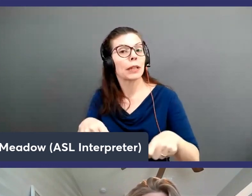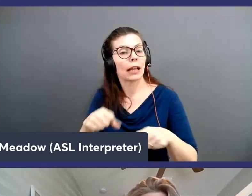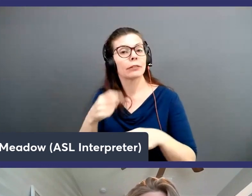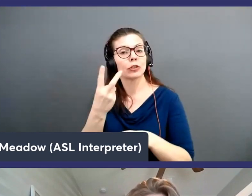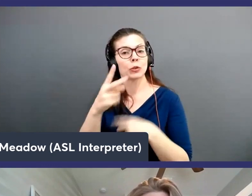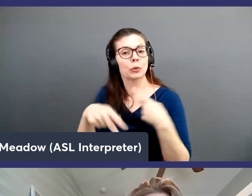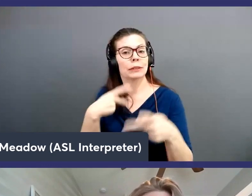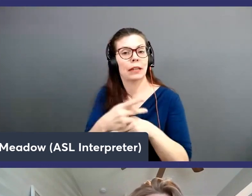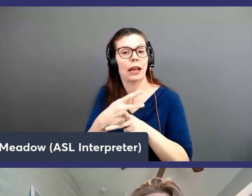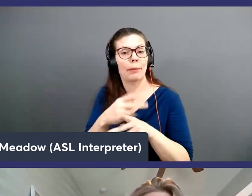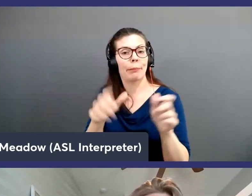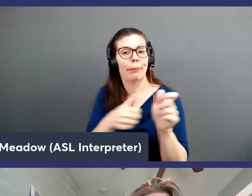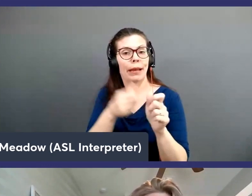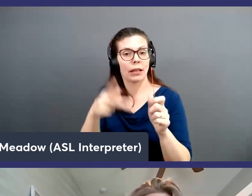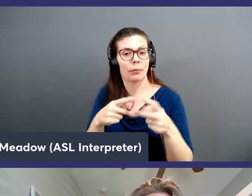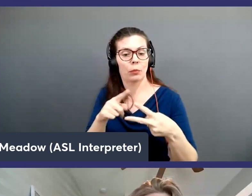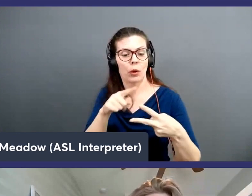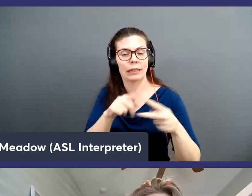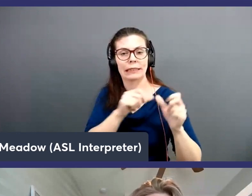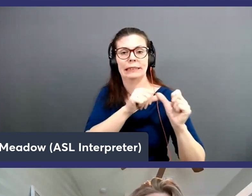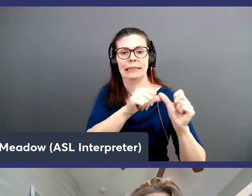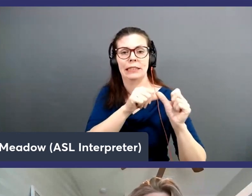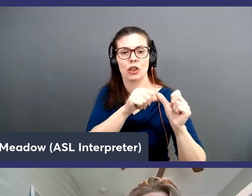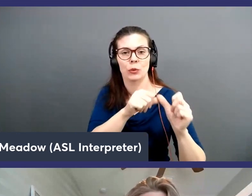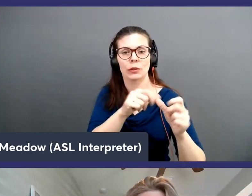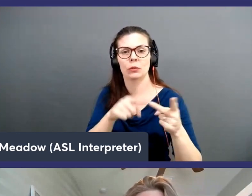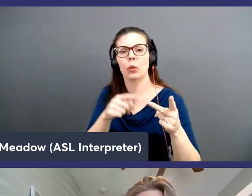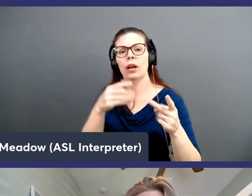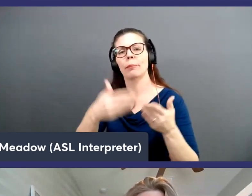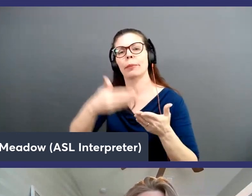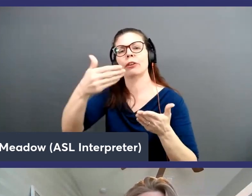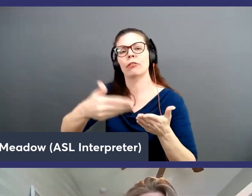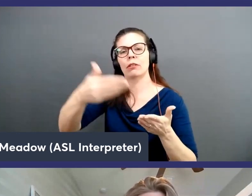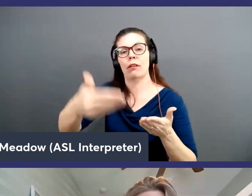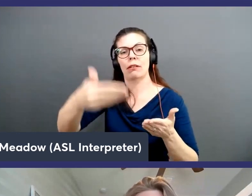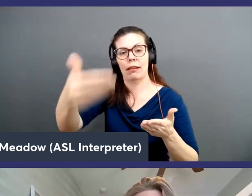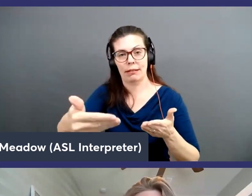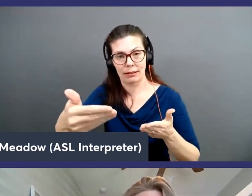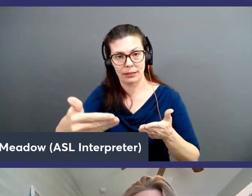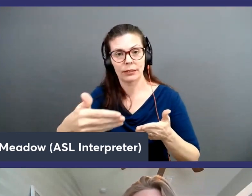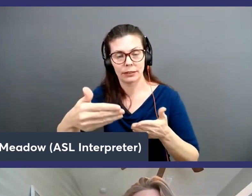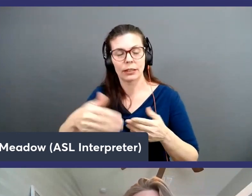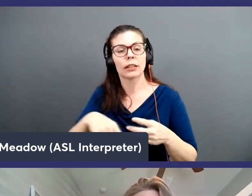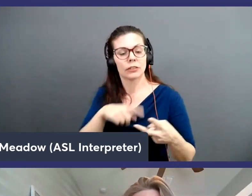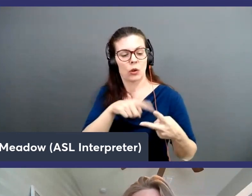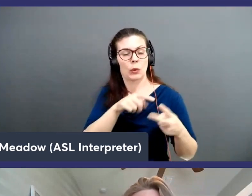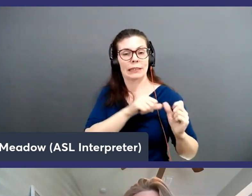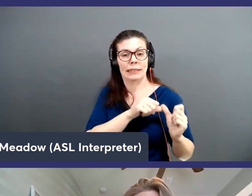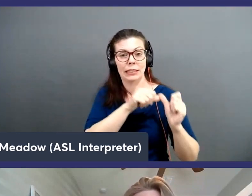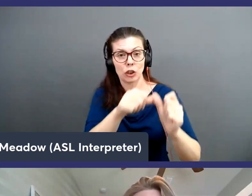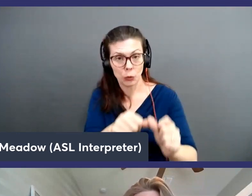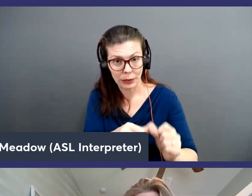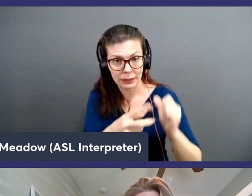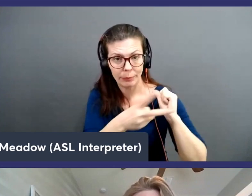One is continuous backup, one is periodic backups. The continuous backups are created continuously and they can